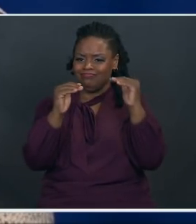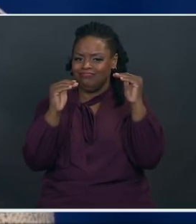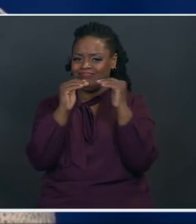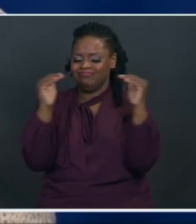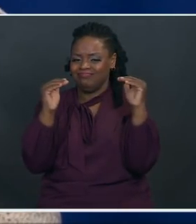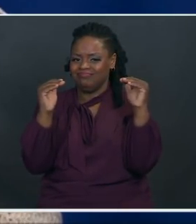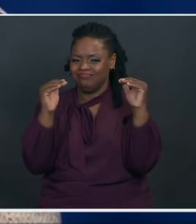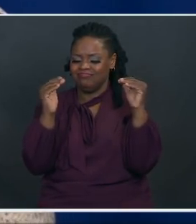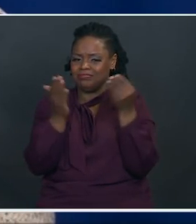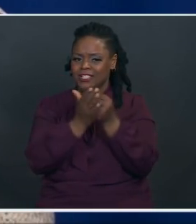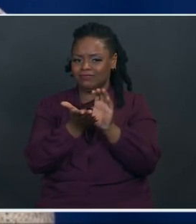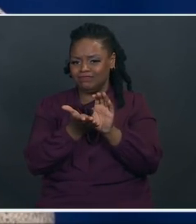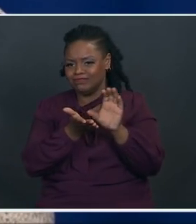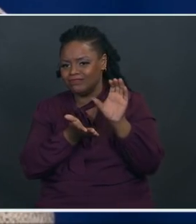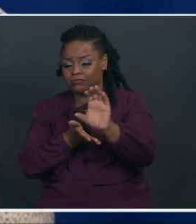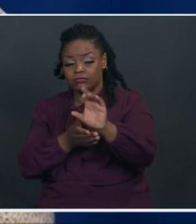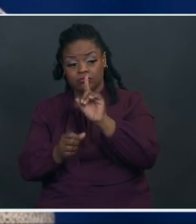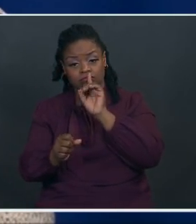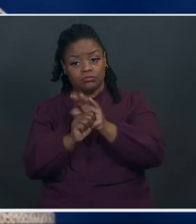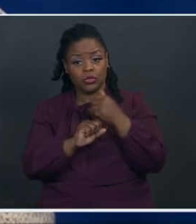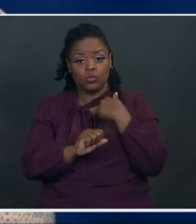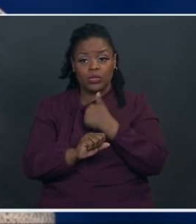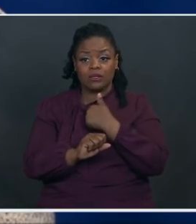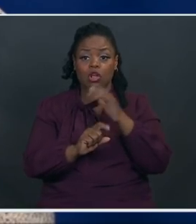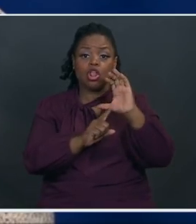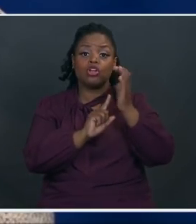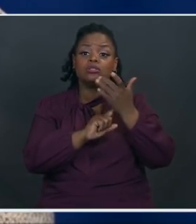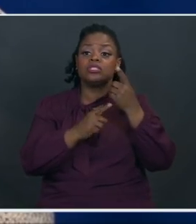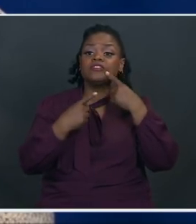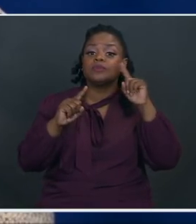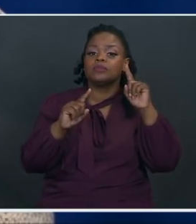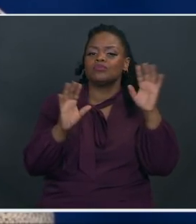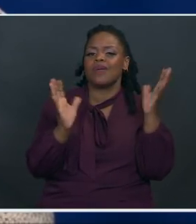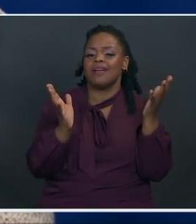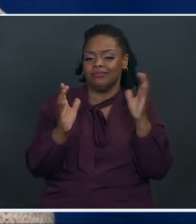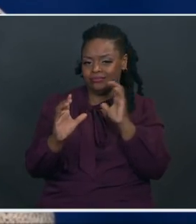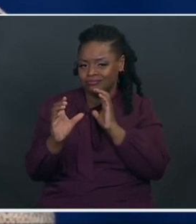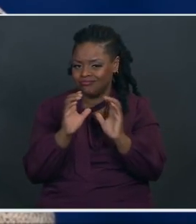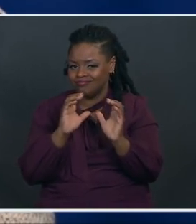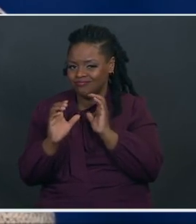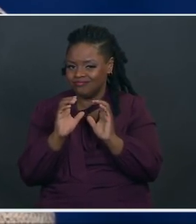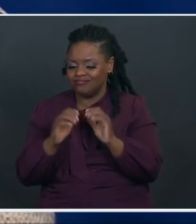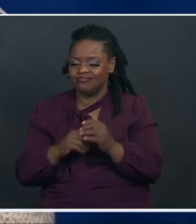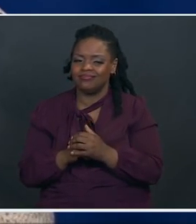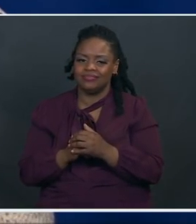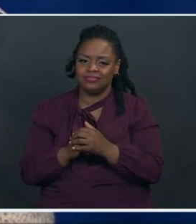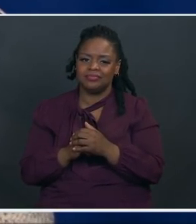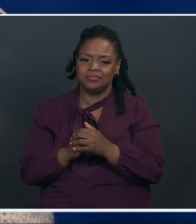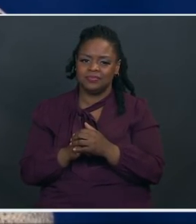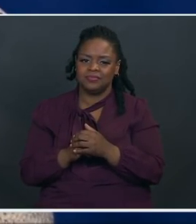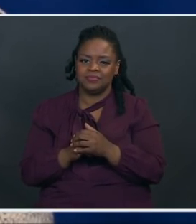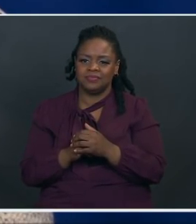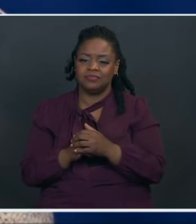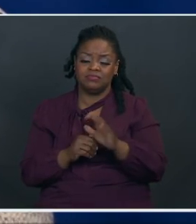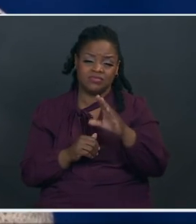culturally aligned communication, messaging and outreach to our hardest hit communities, and addressing ongoing health inequities